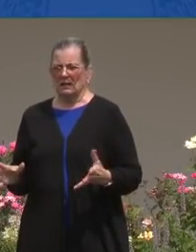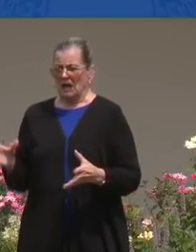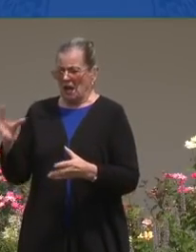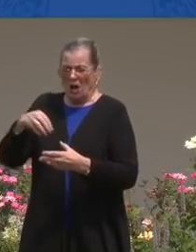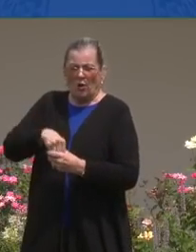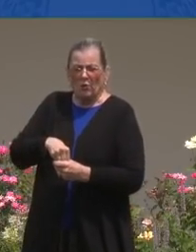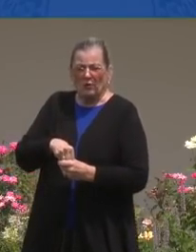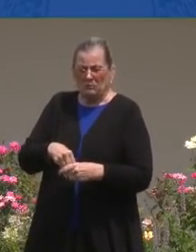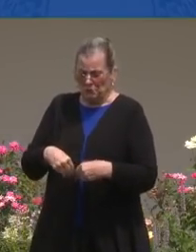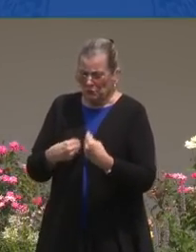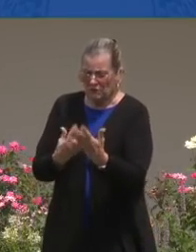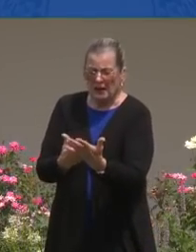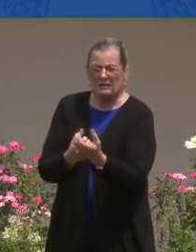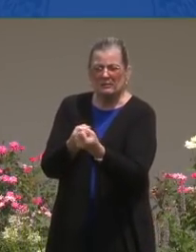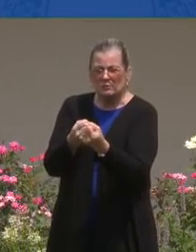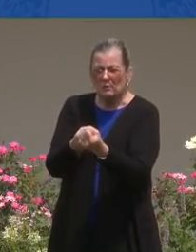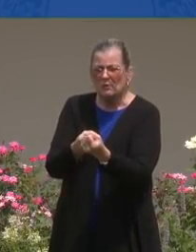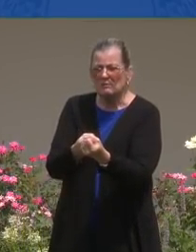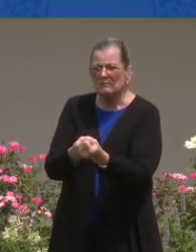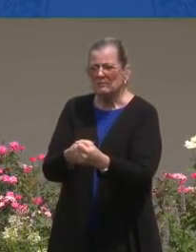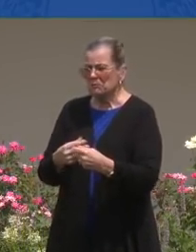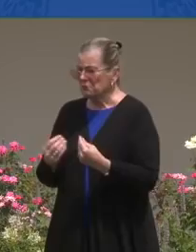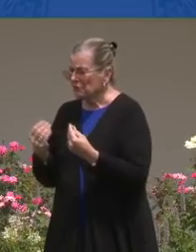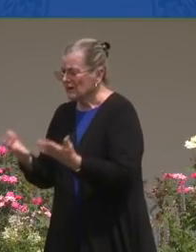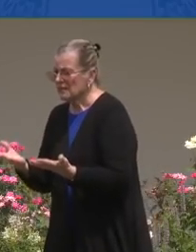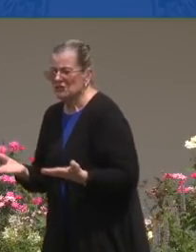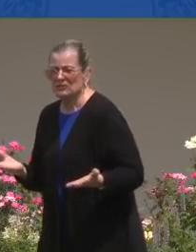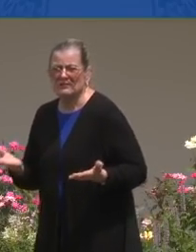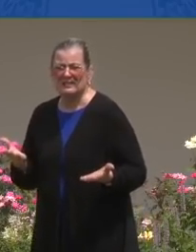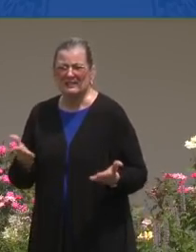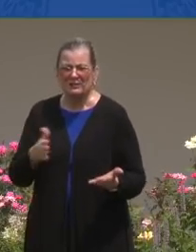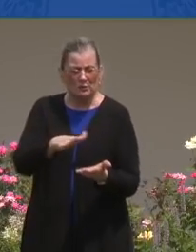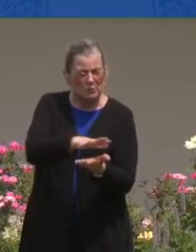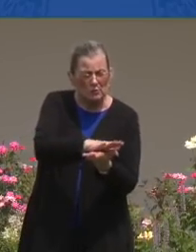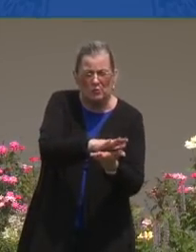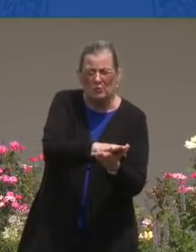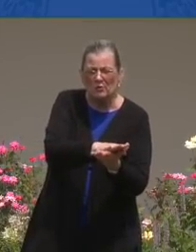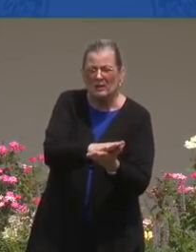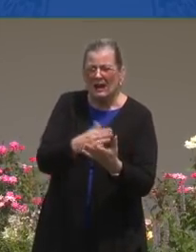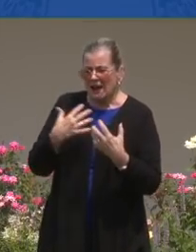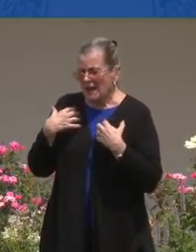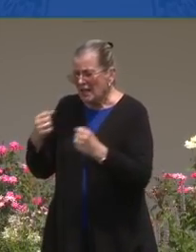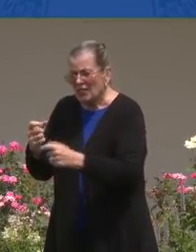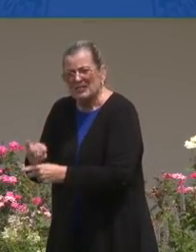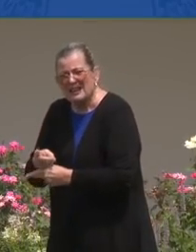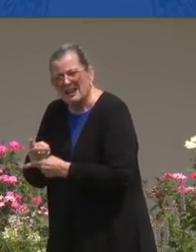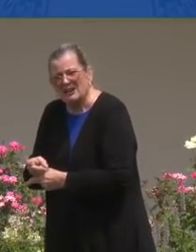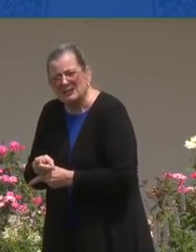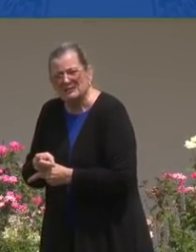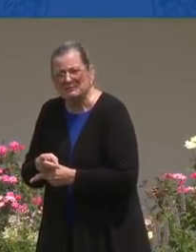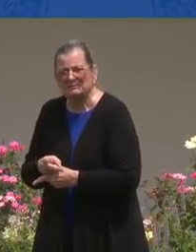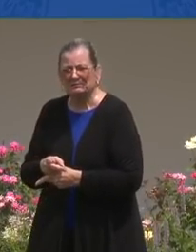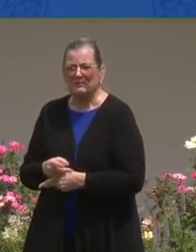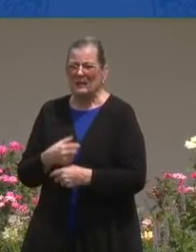in the workplace and school and our health care system. So they can live their lives in dignity